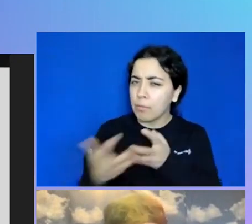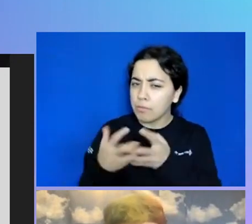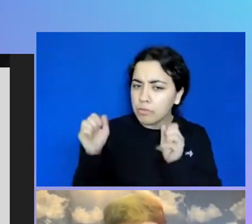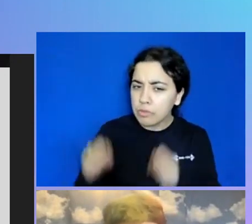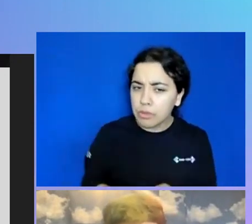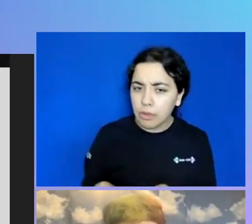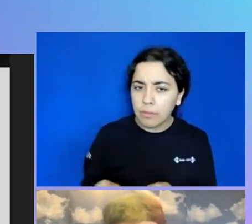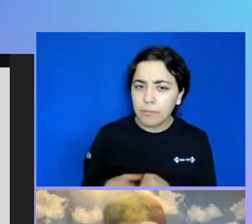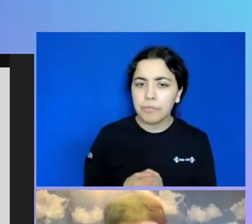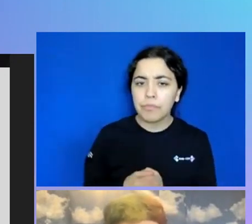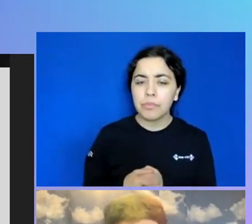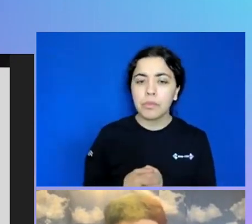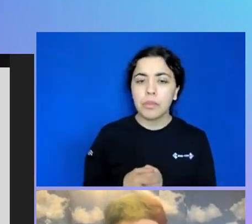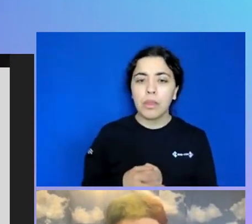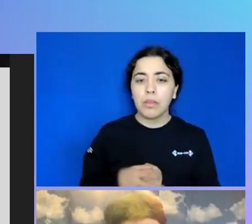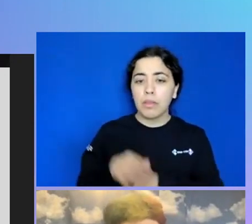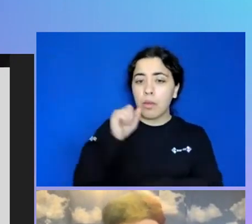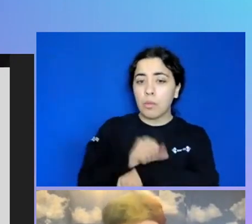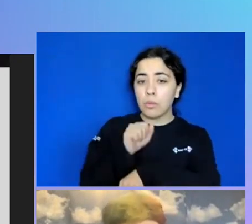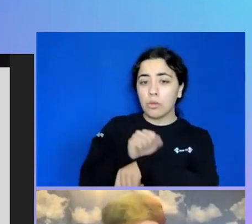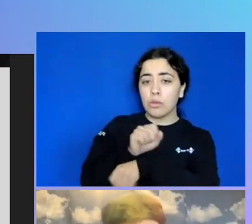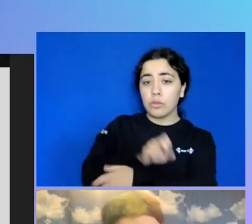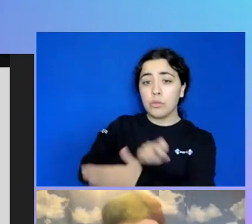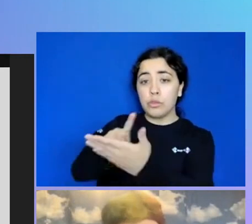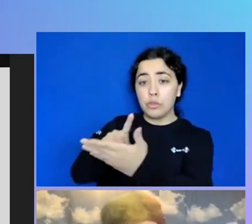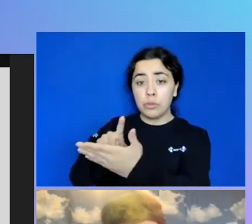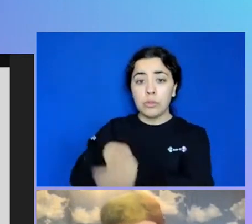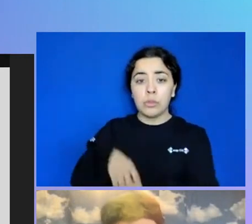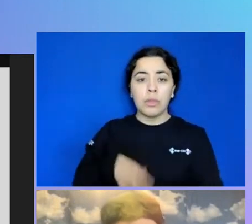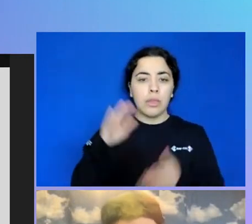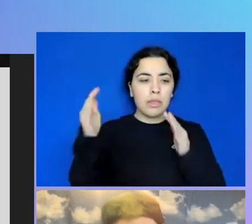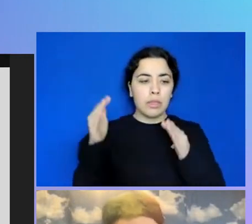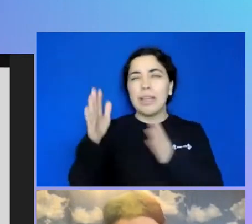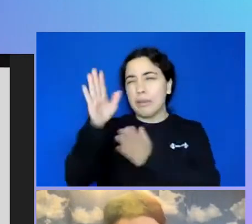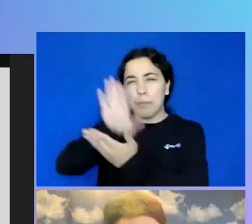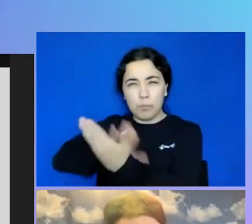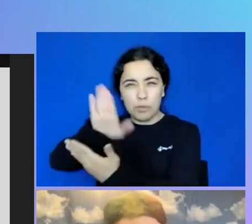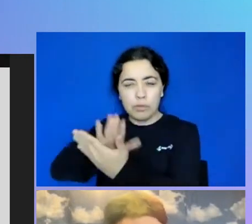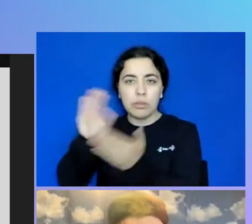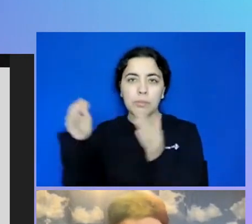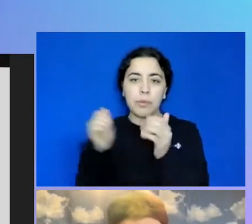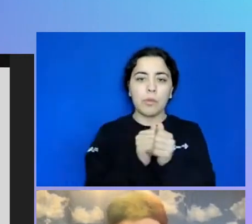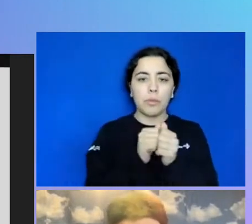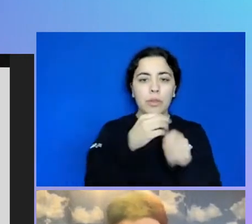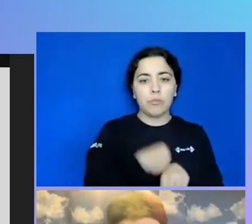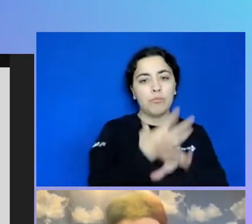return to office policies has really harmed disabled people.